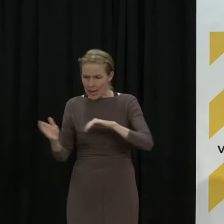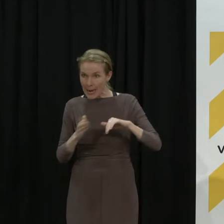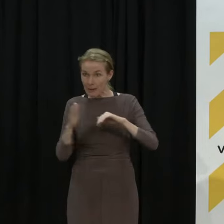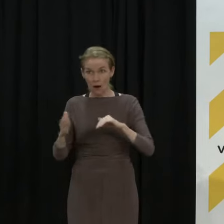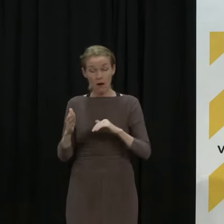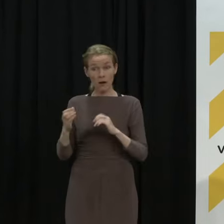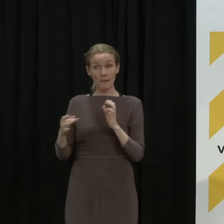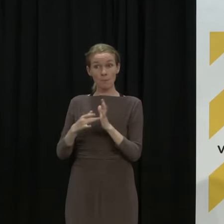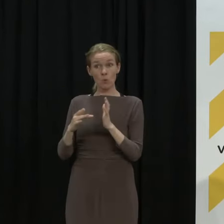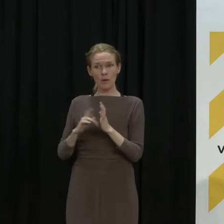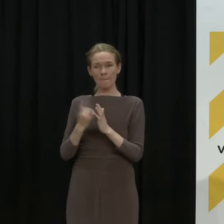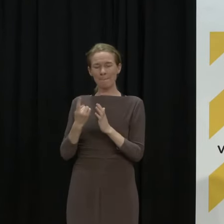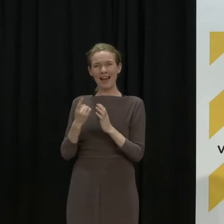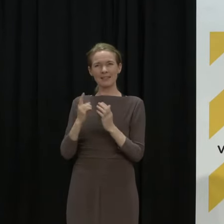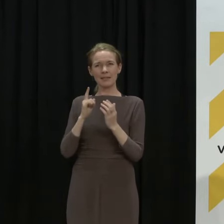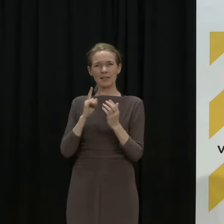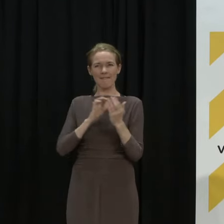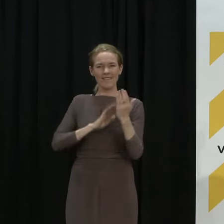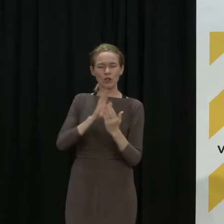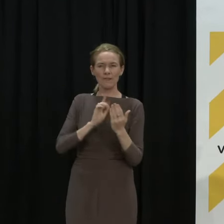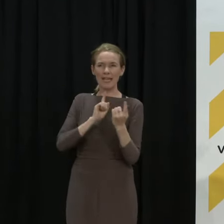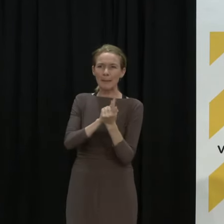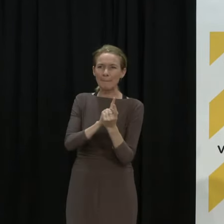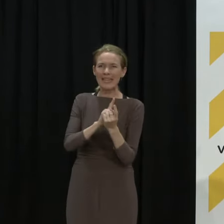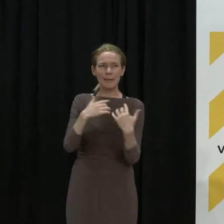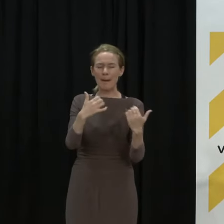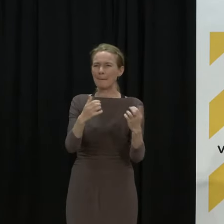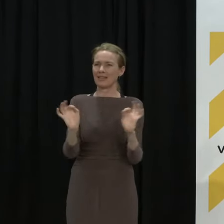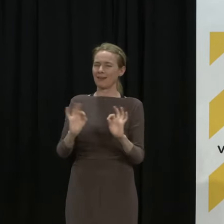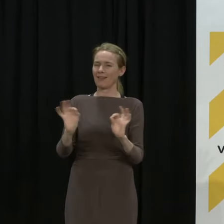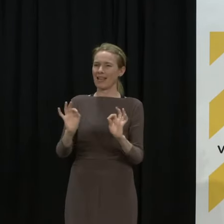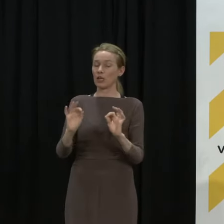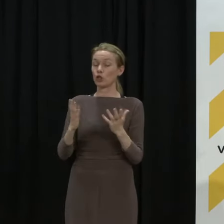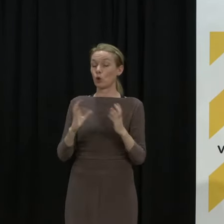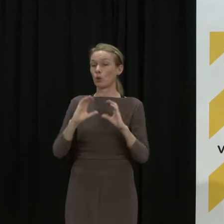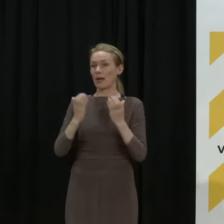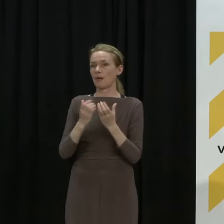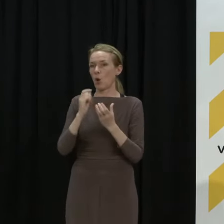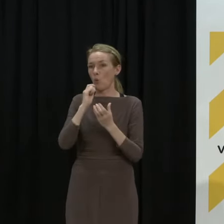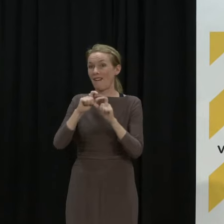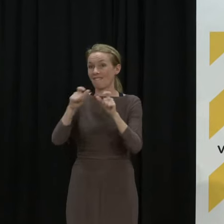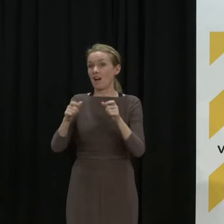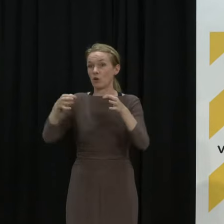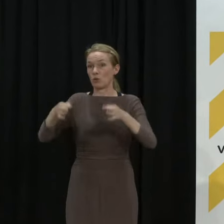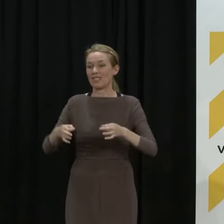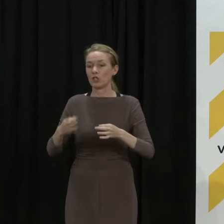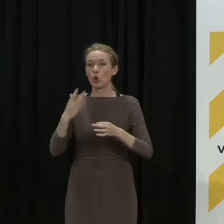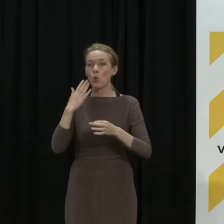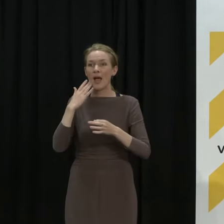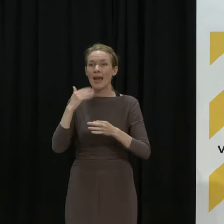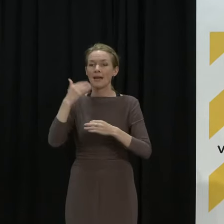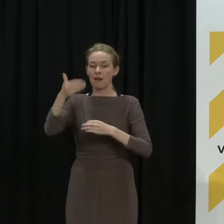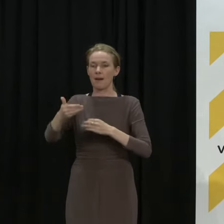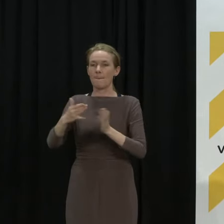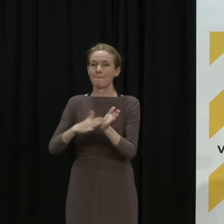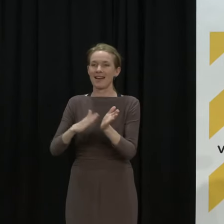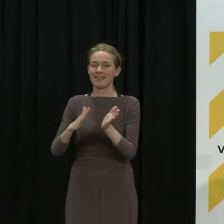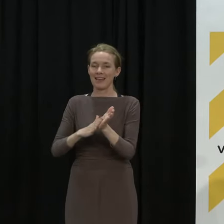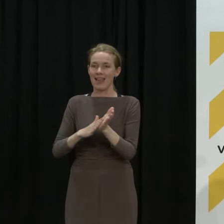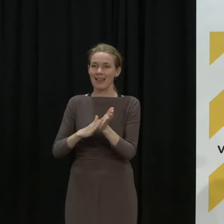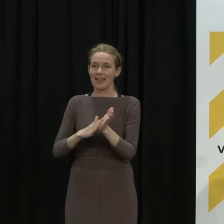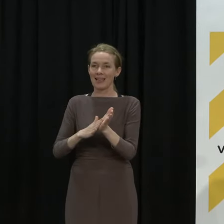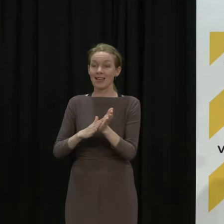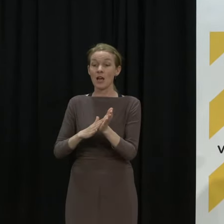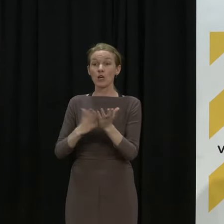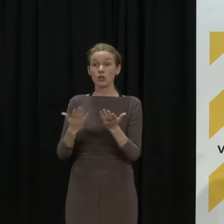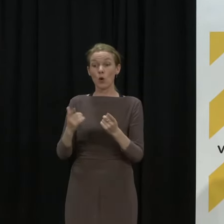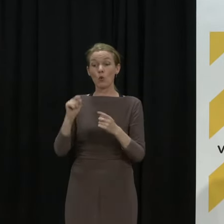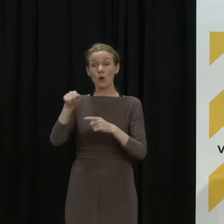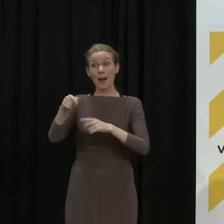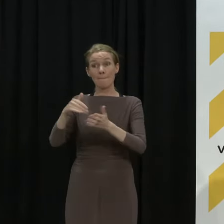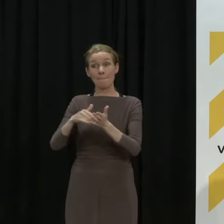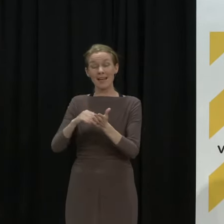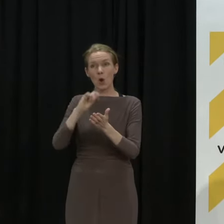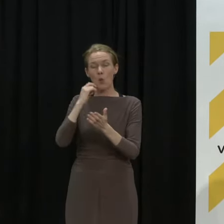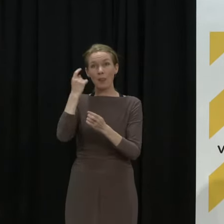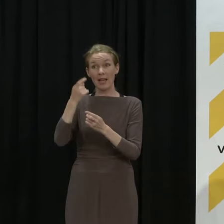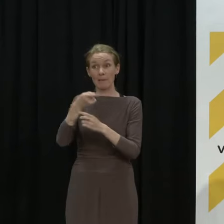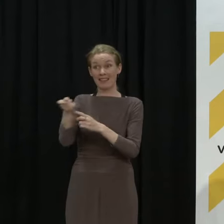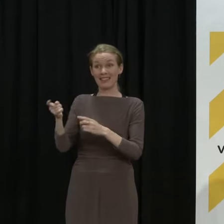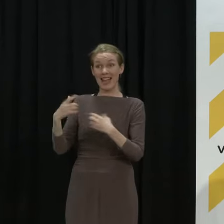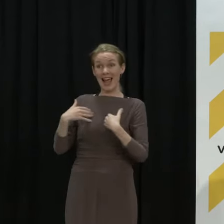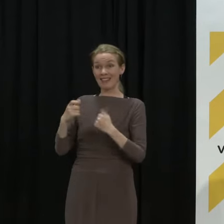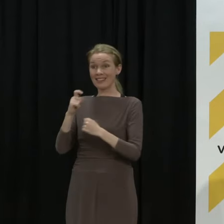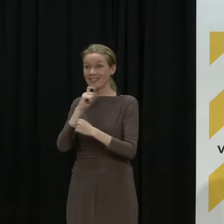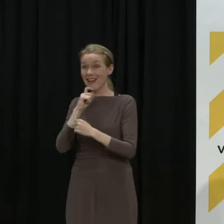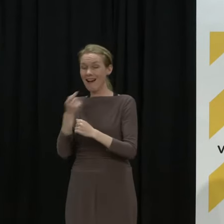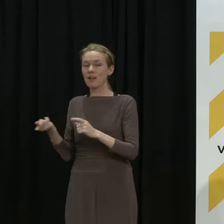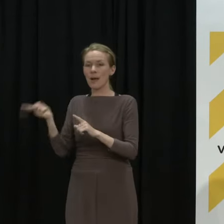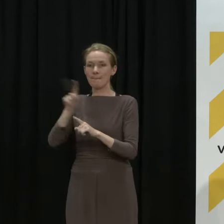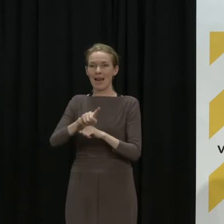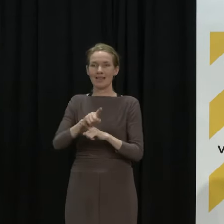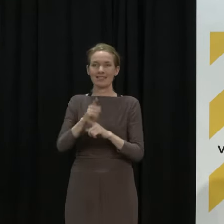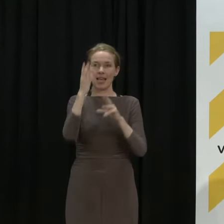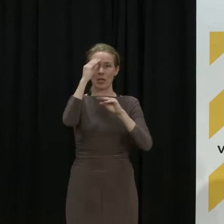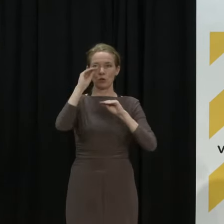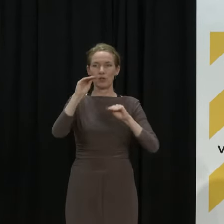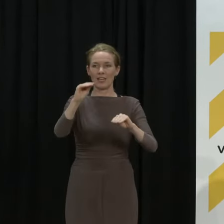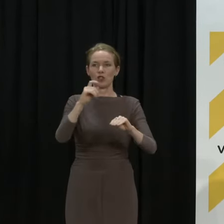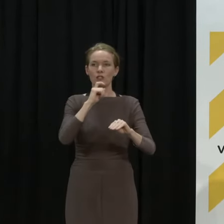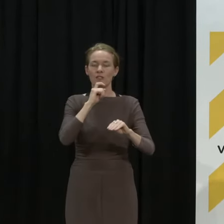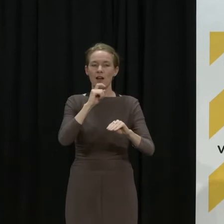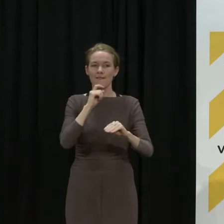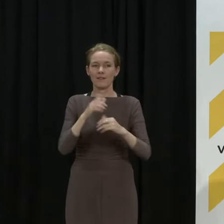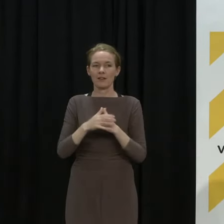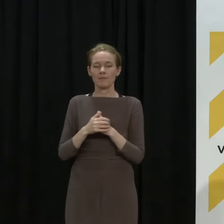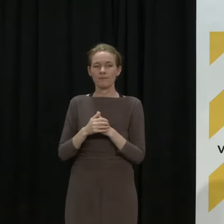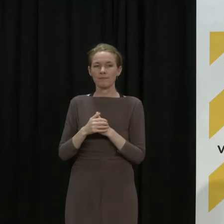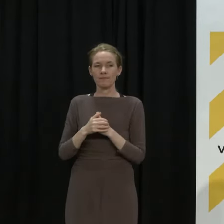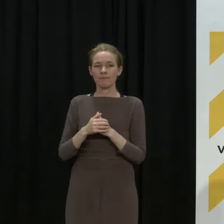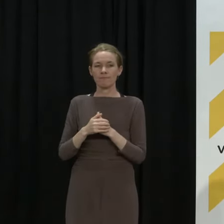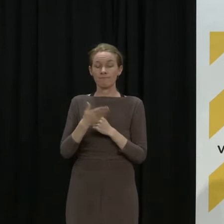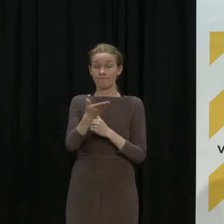Does it include laboratory